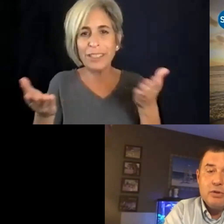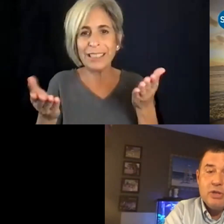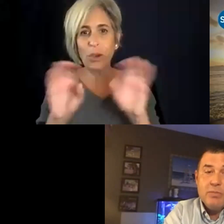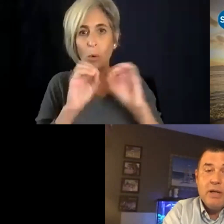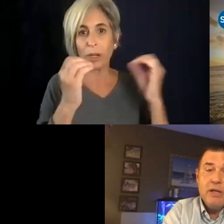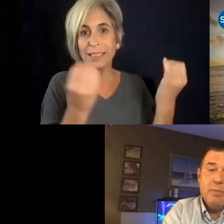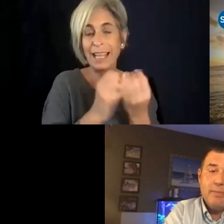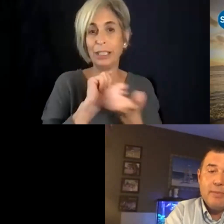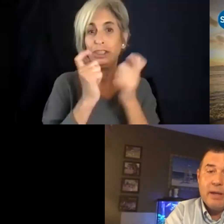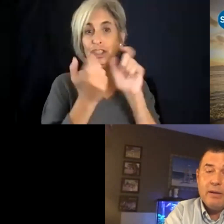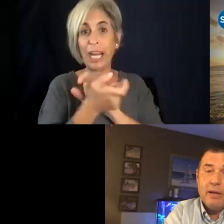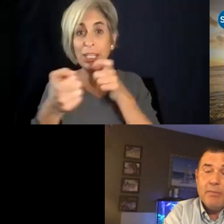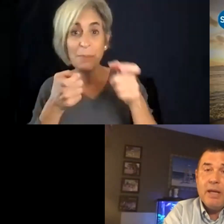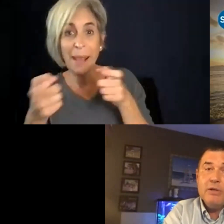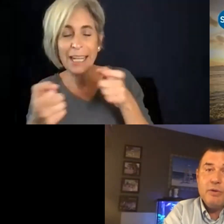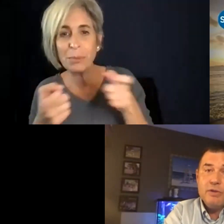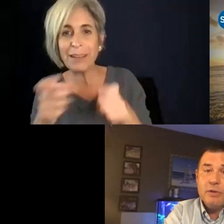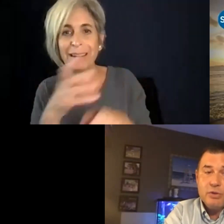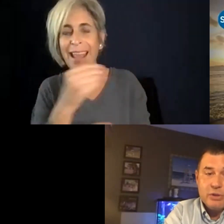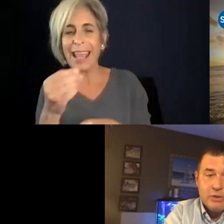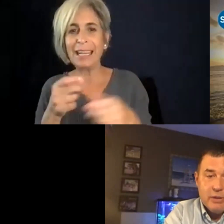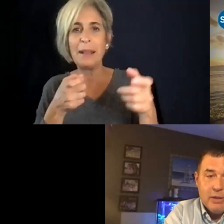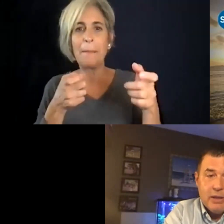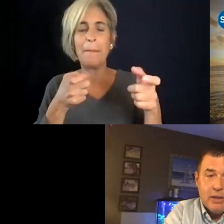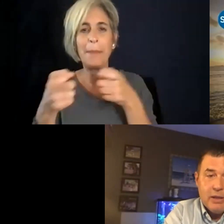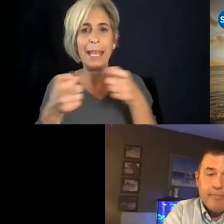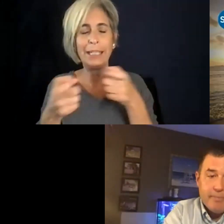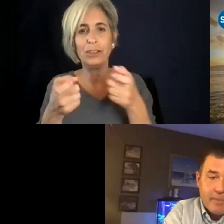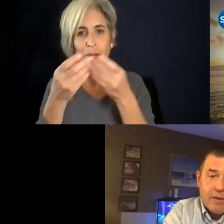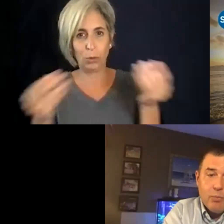change management, and managed service solutions.